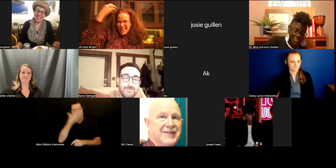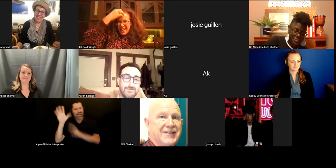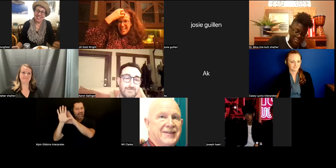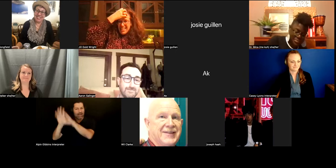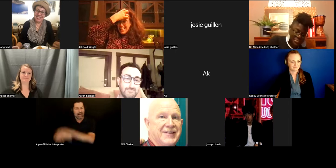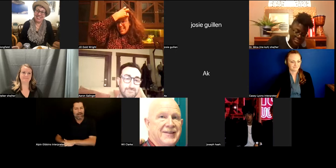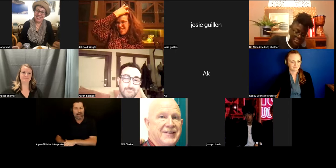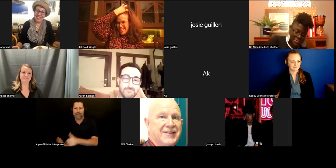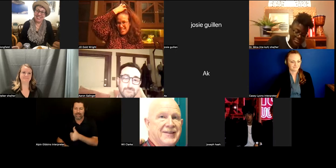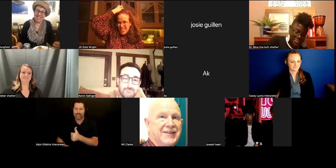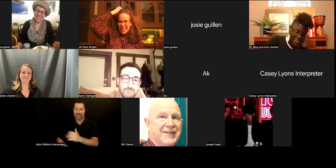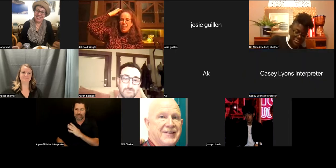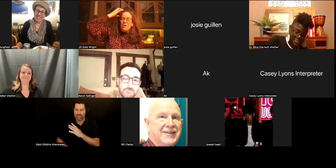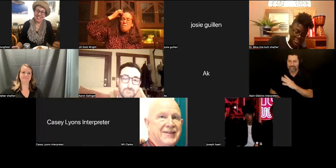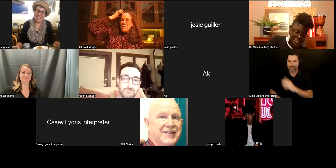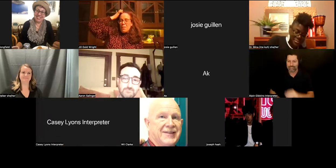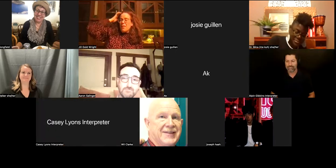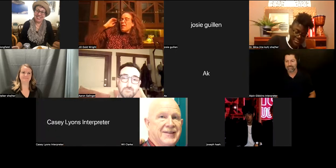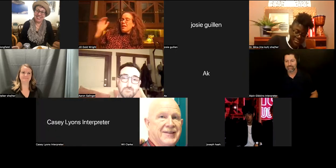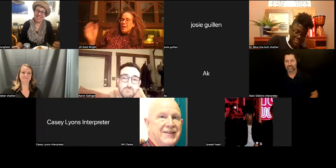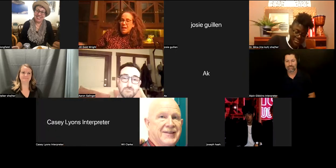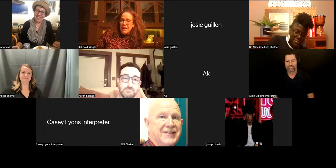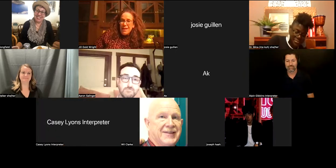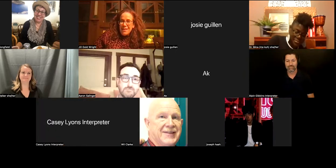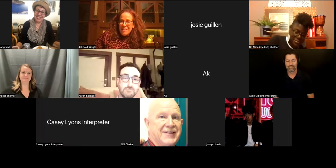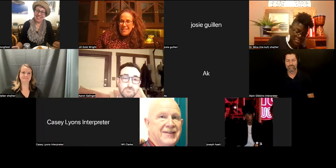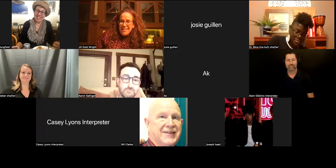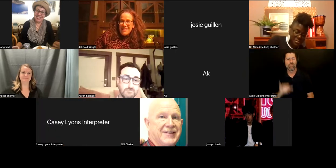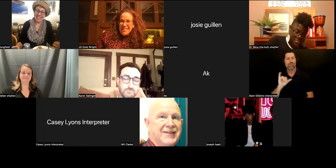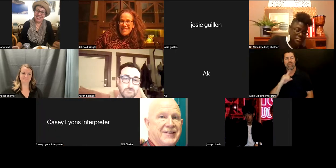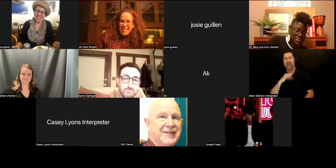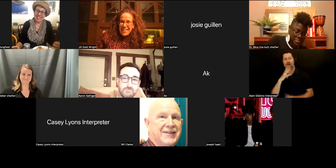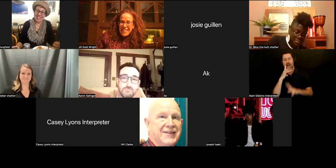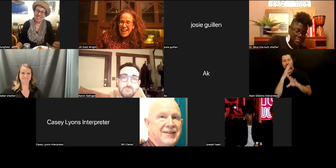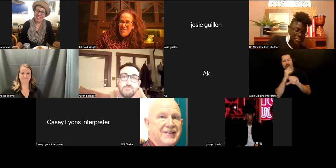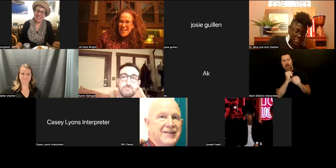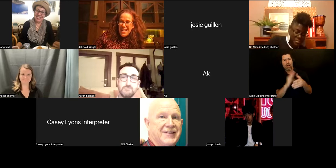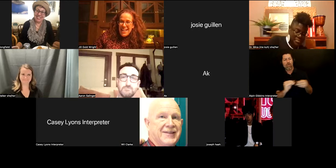20:15:46 That's okay. no, that's right this has been so fascinating.